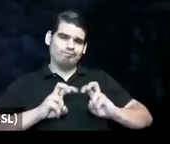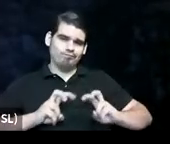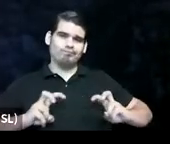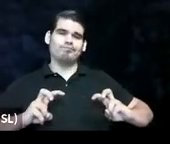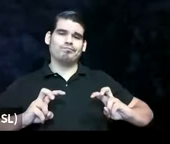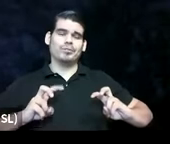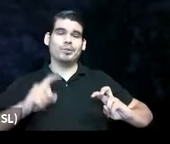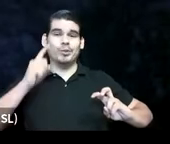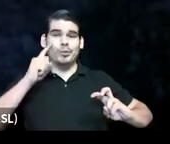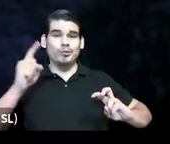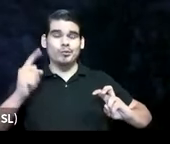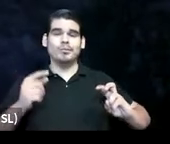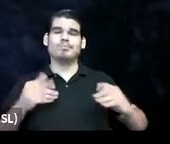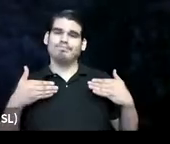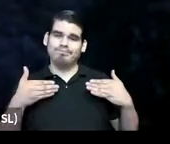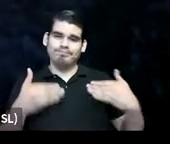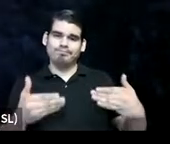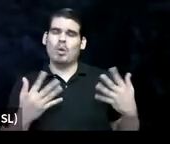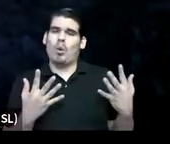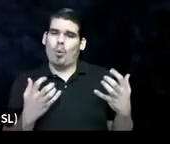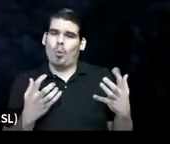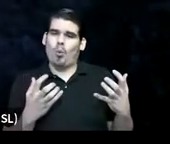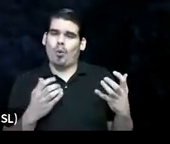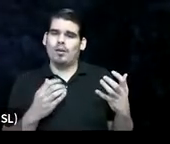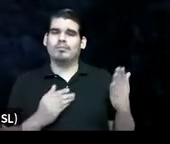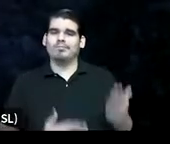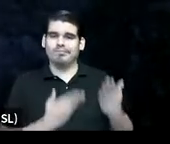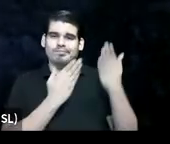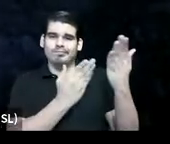But that's all nothing but we have kept the same resolve unless you have any input.